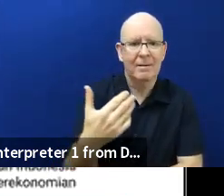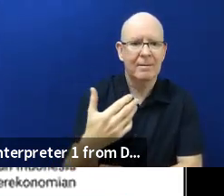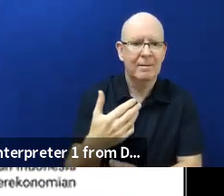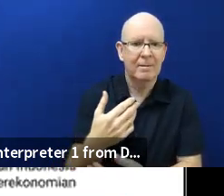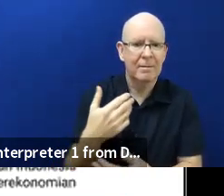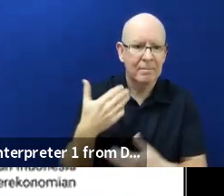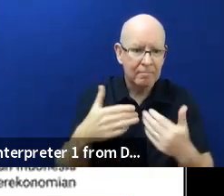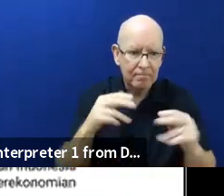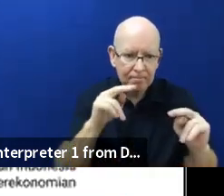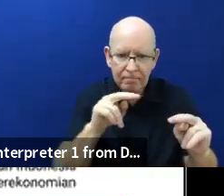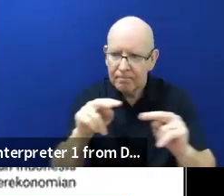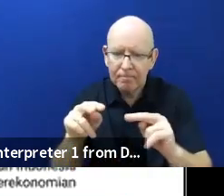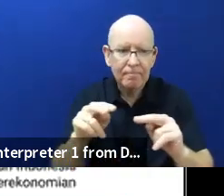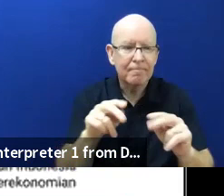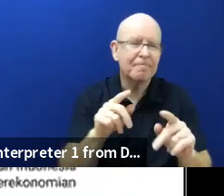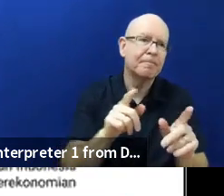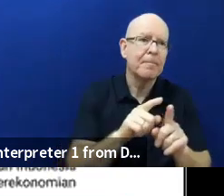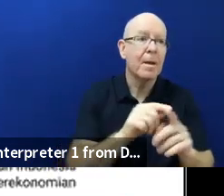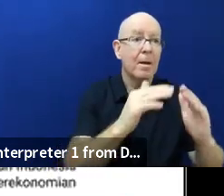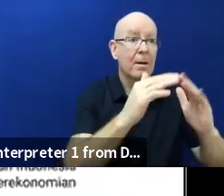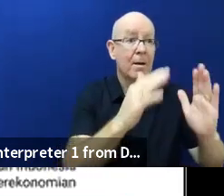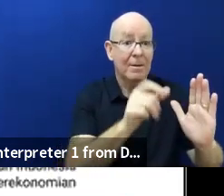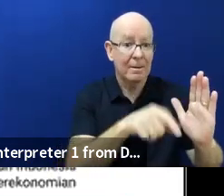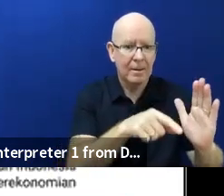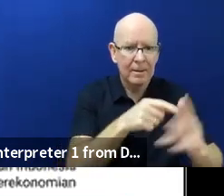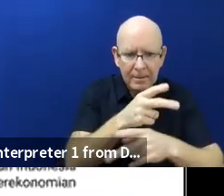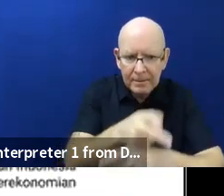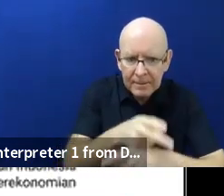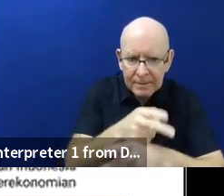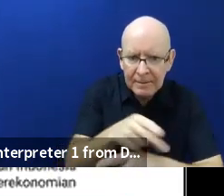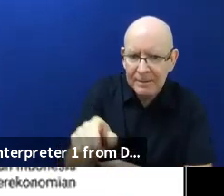Felicity, just one question I wanted to tackle because I think it touched upon which is really